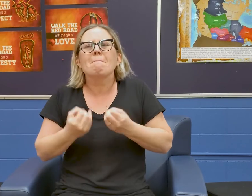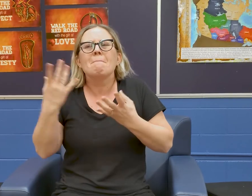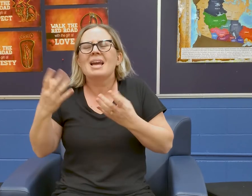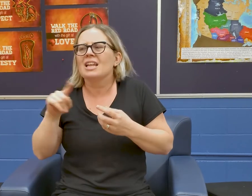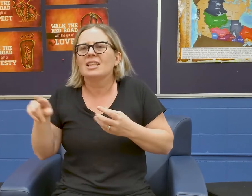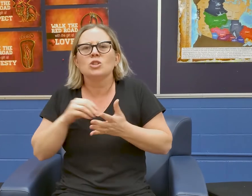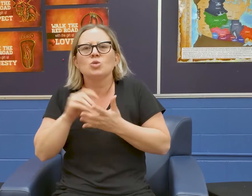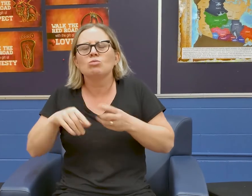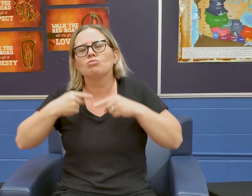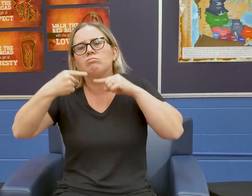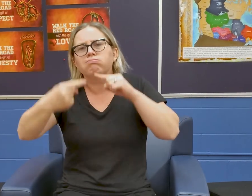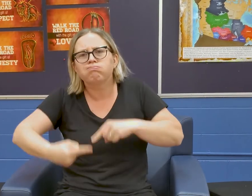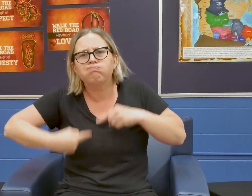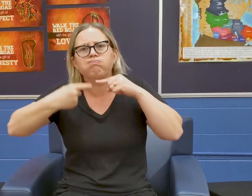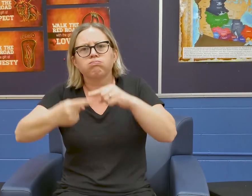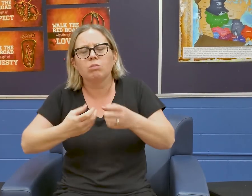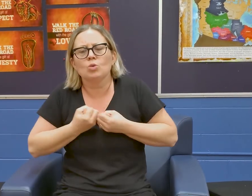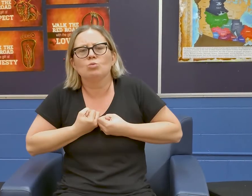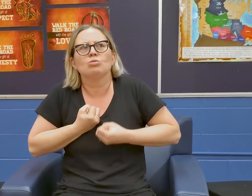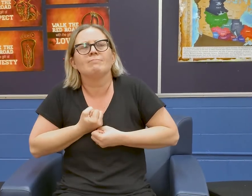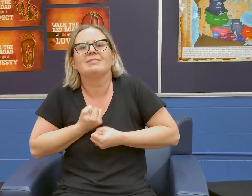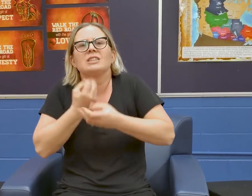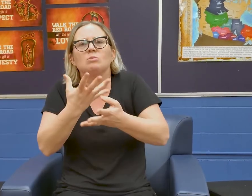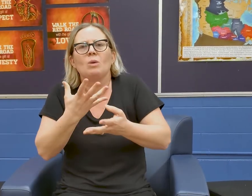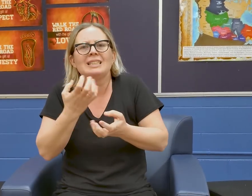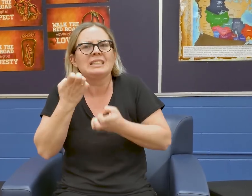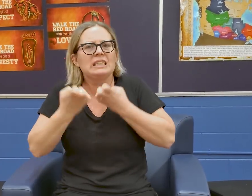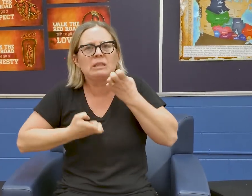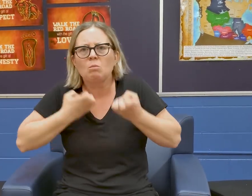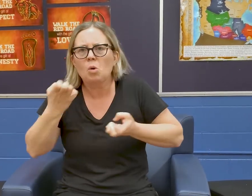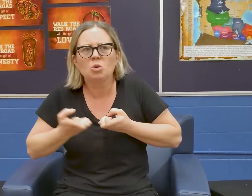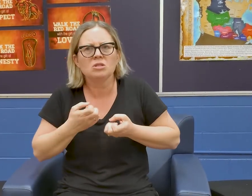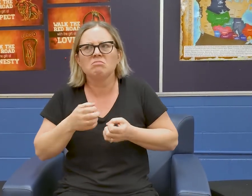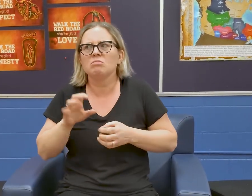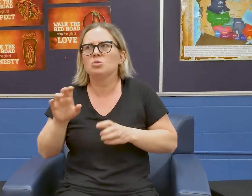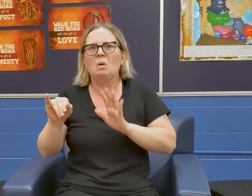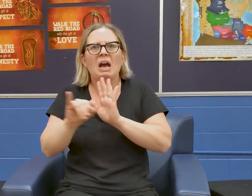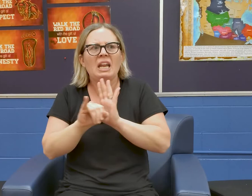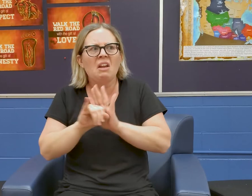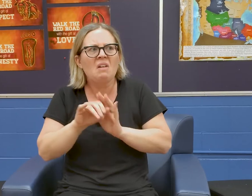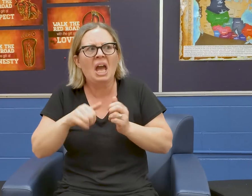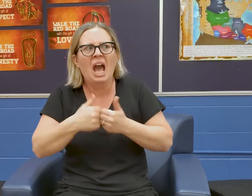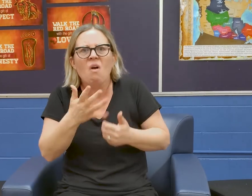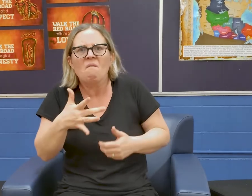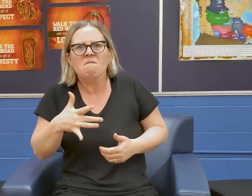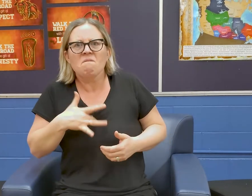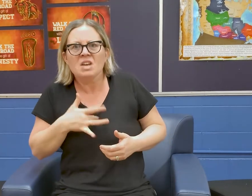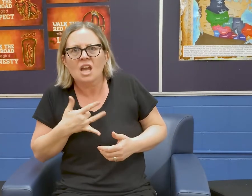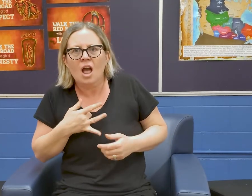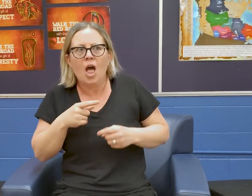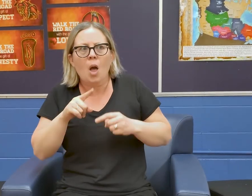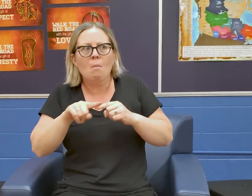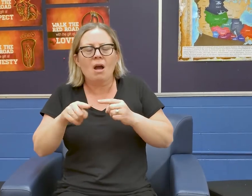Many of the students struggled with expressing emotions and identifying their feelings.